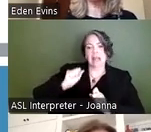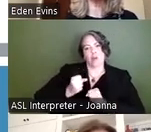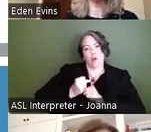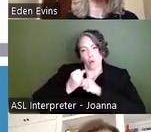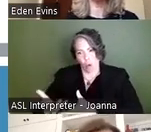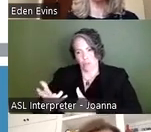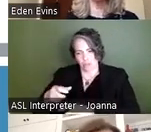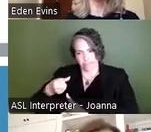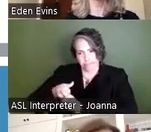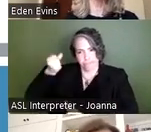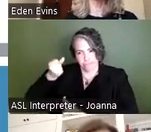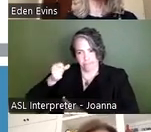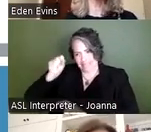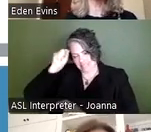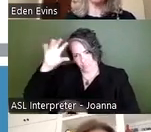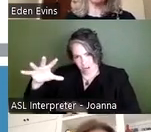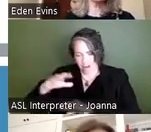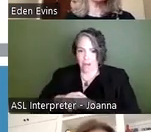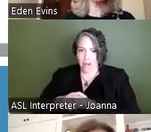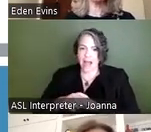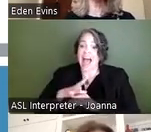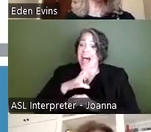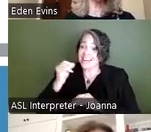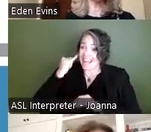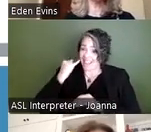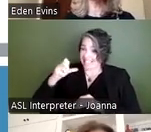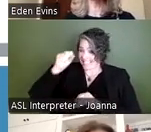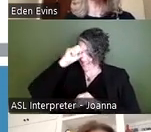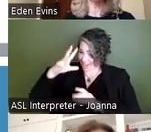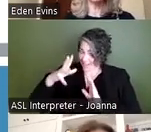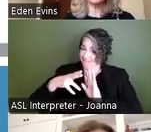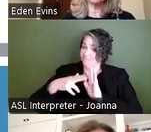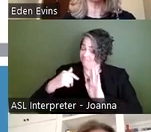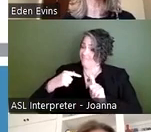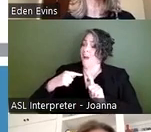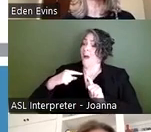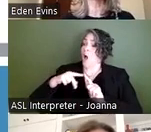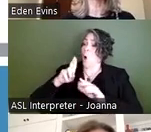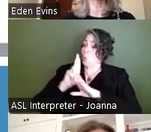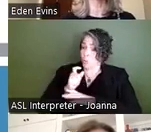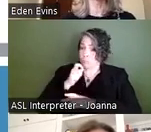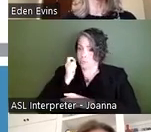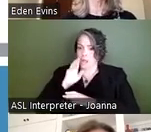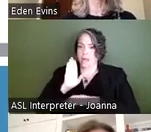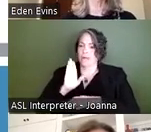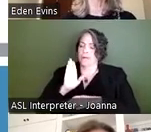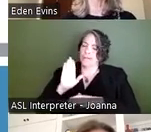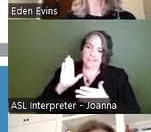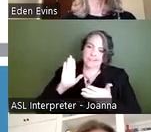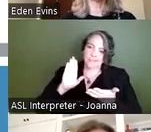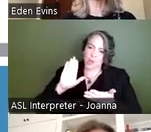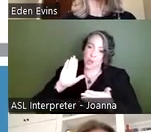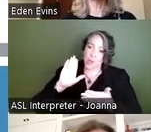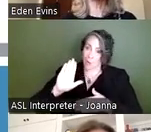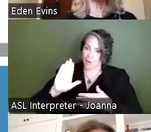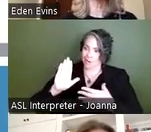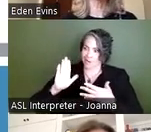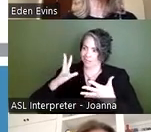spectrum disorder, worsens the course. It's a big effect. And so not using cannabis